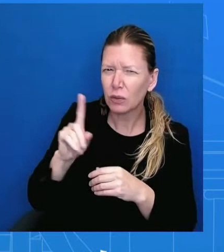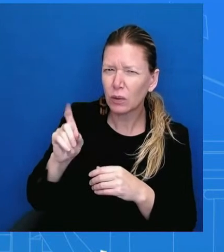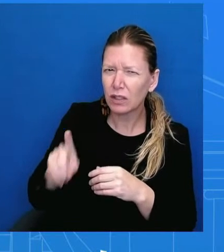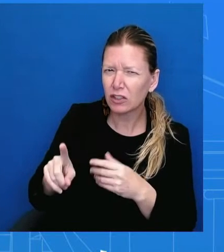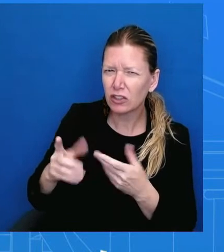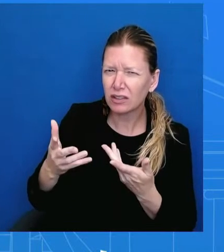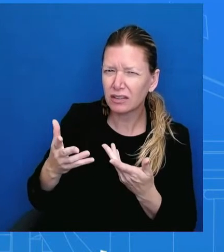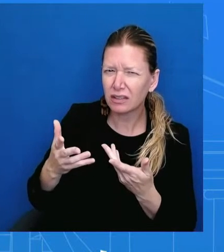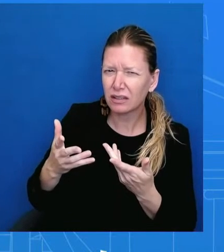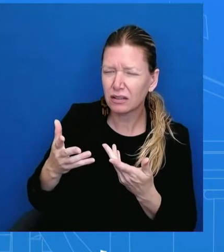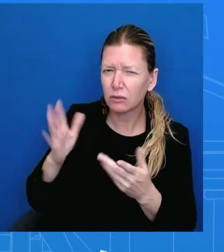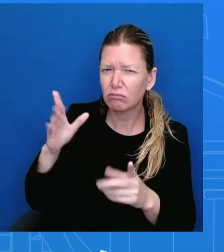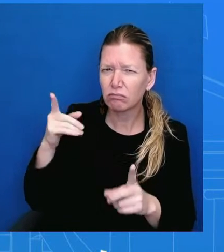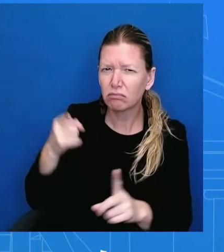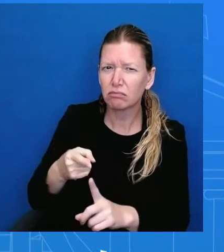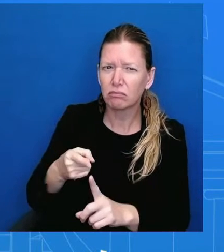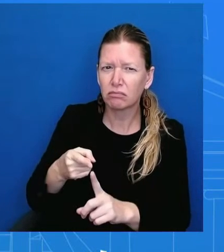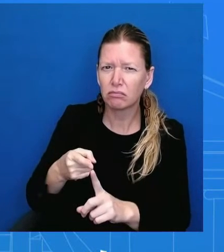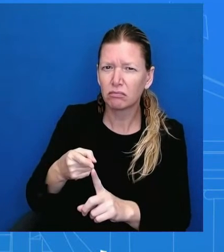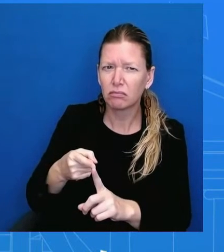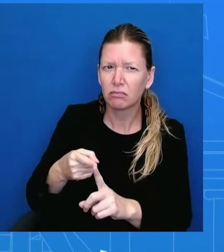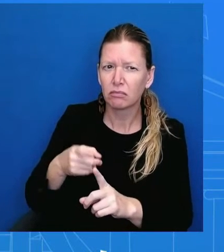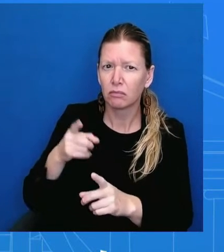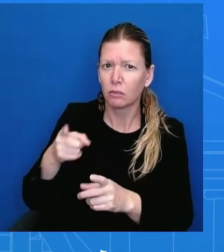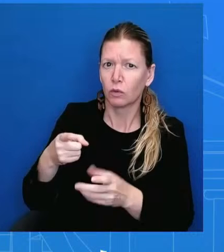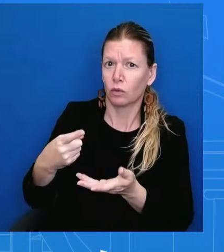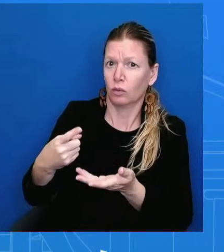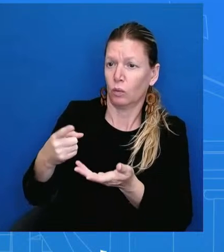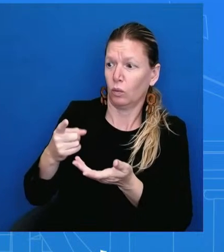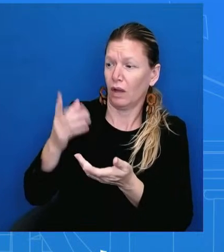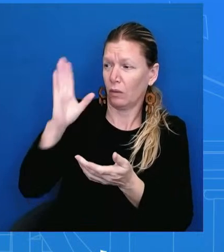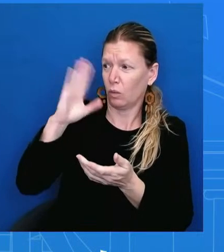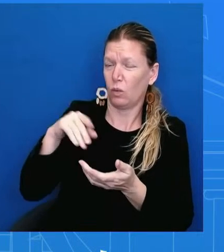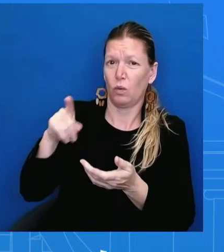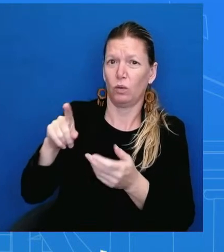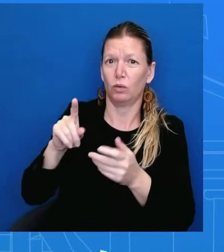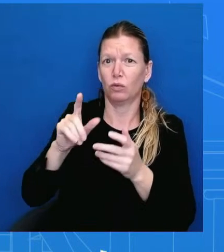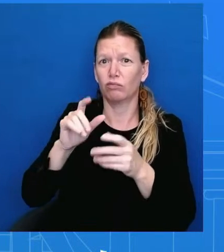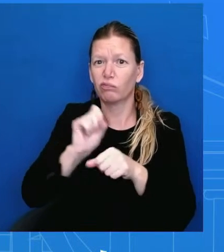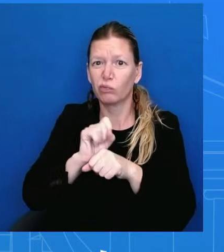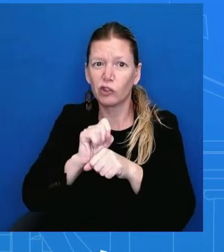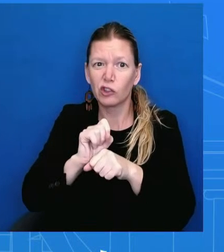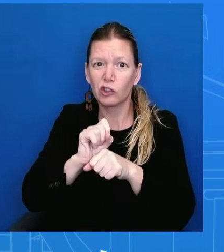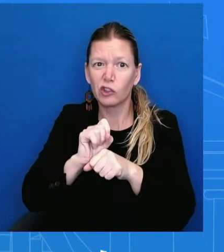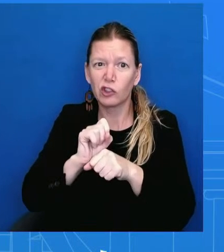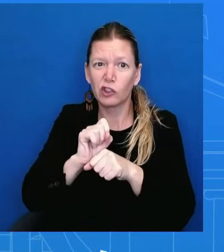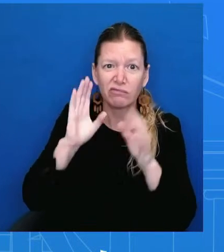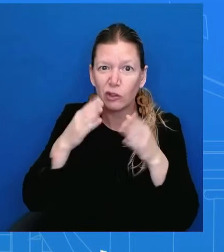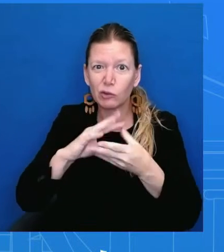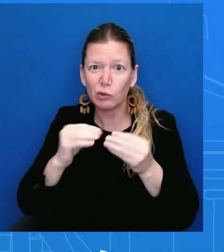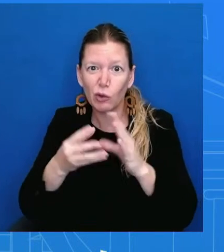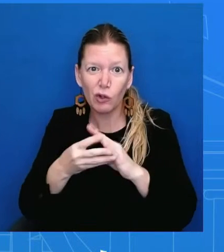and we want to hear -- you want to -- we -- and we were trying to provide supporters from the president, that is not unusual.